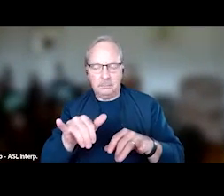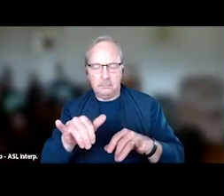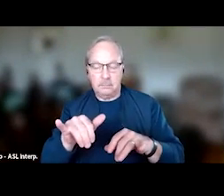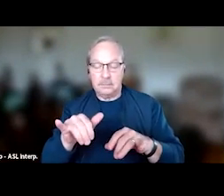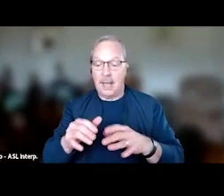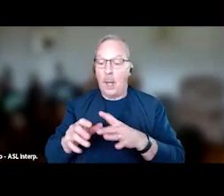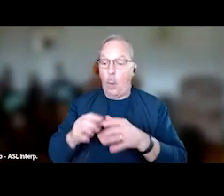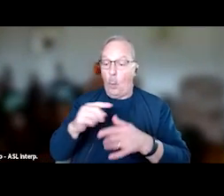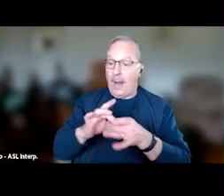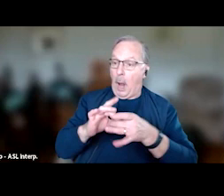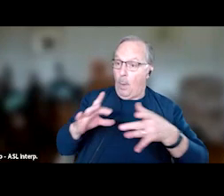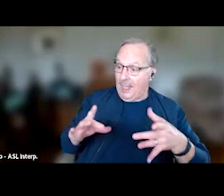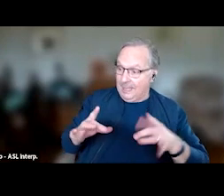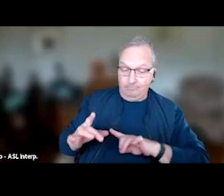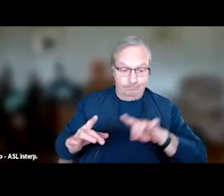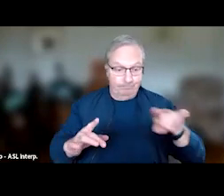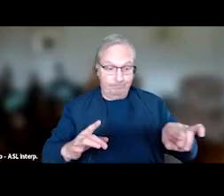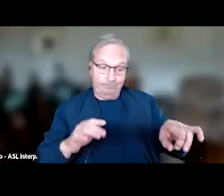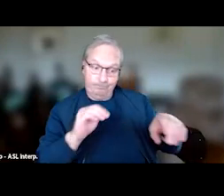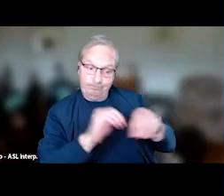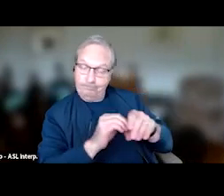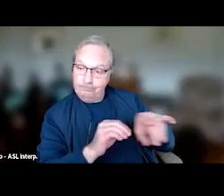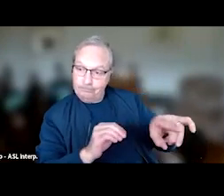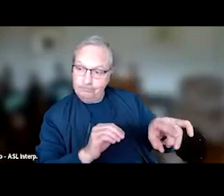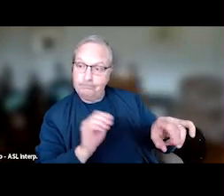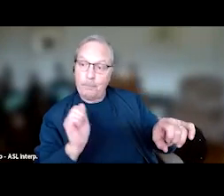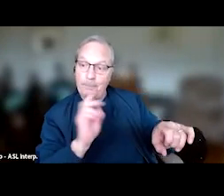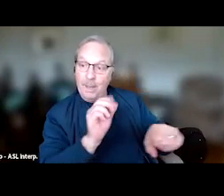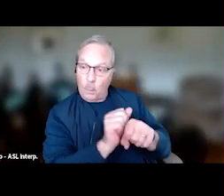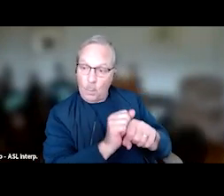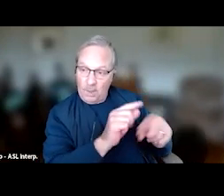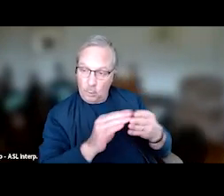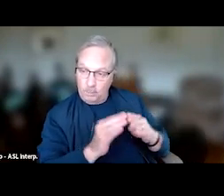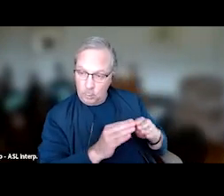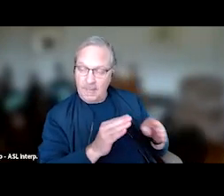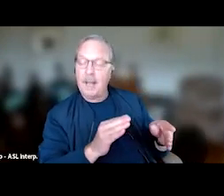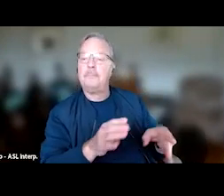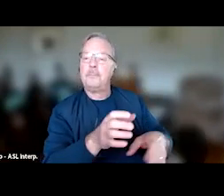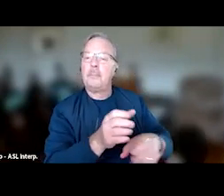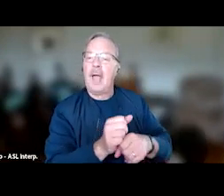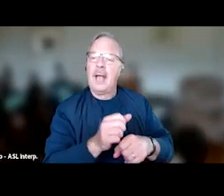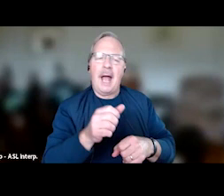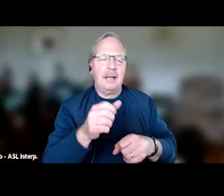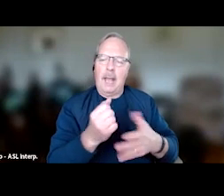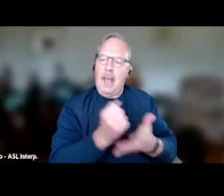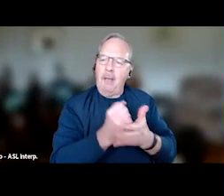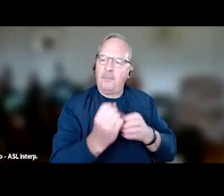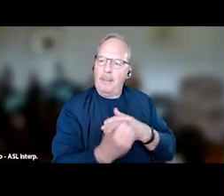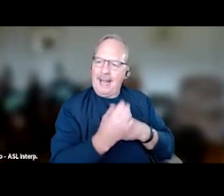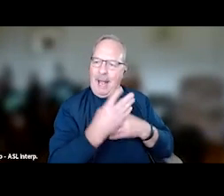I worked with my alternative school guidance counselors to take extra SAT courses at local community center,